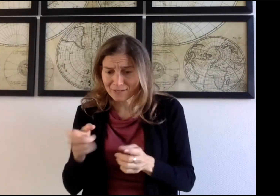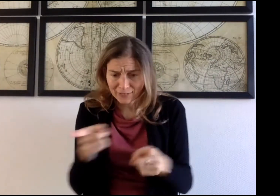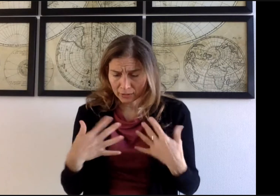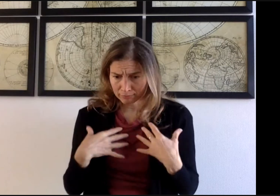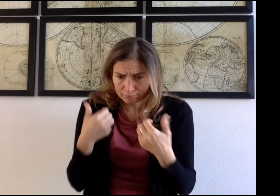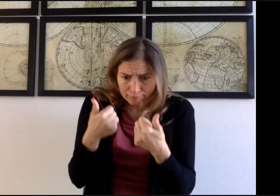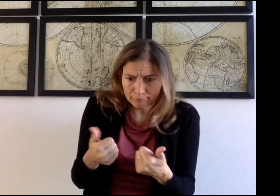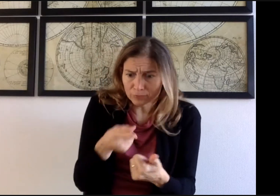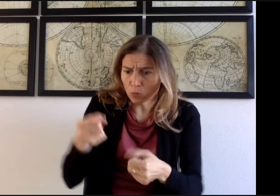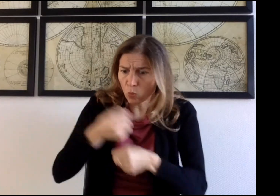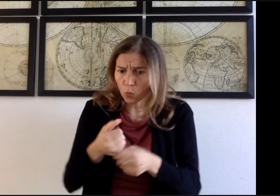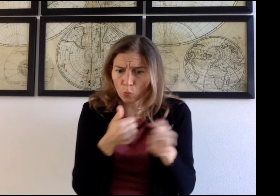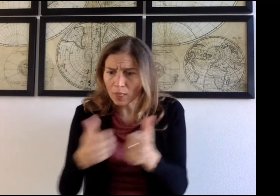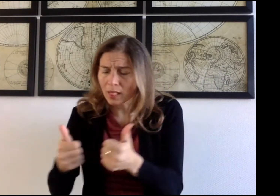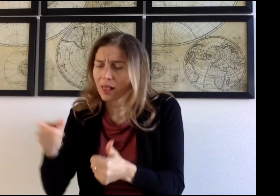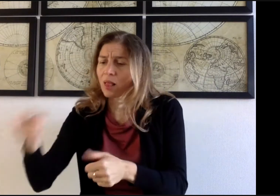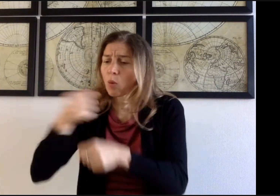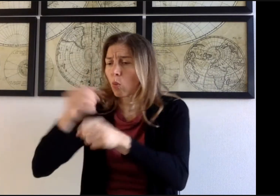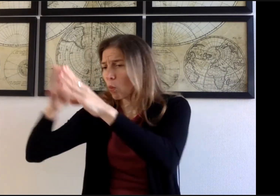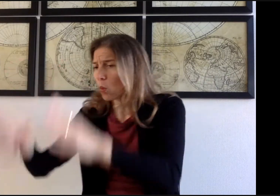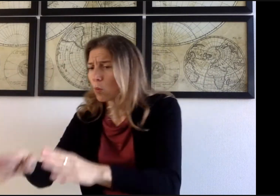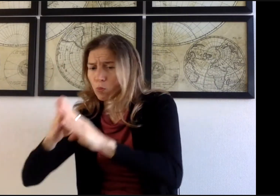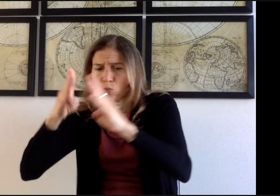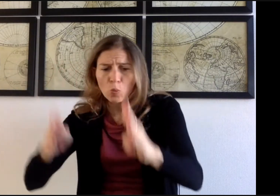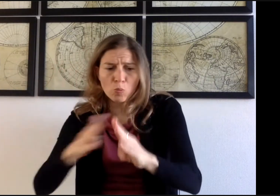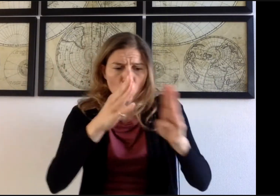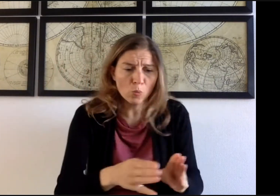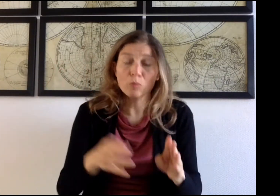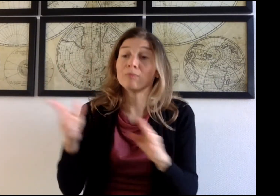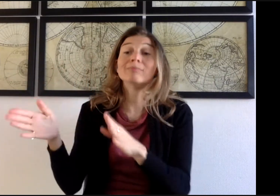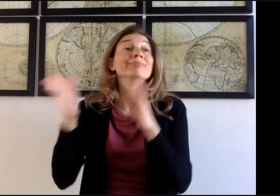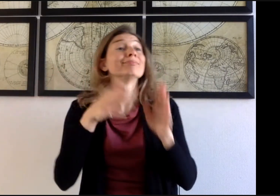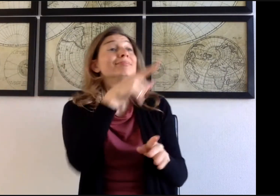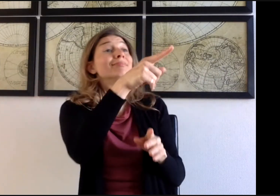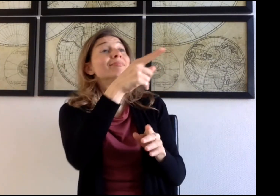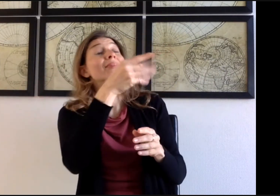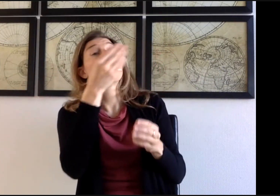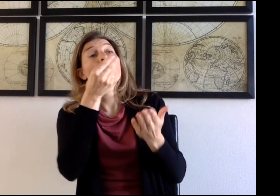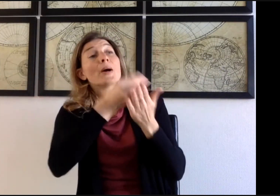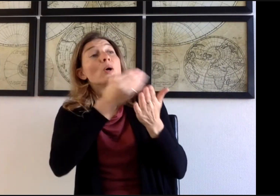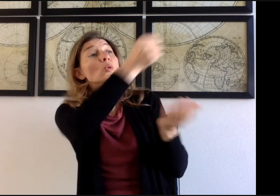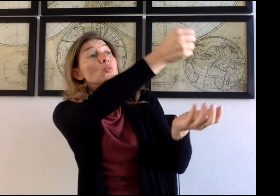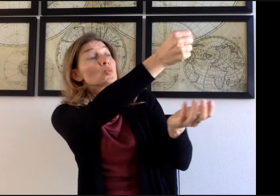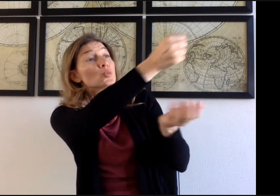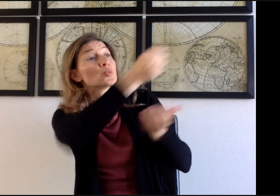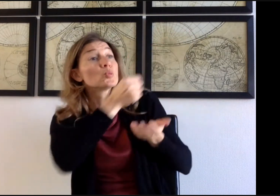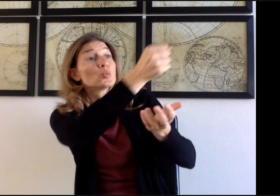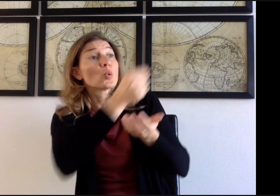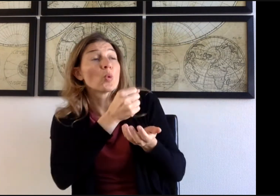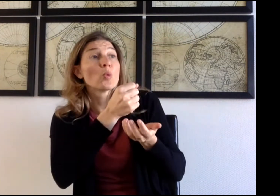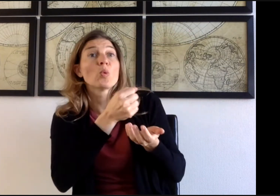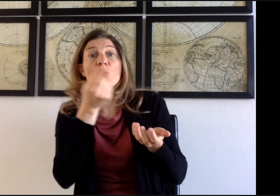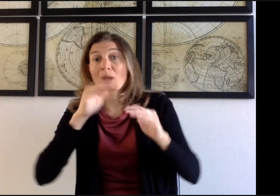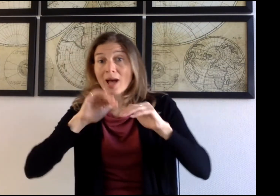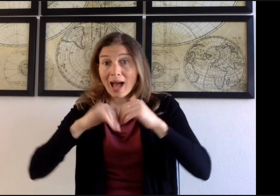Working from home, we have to deal with all of our donors, make sure that we can manage to keep our income for this year.